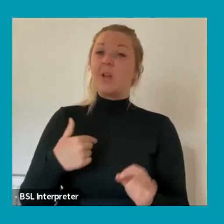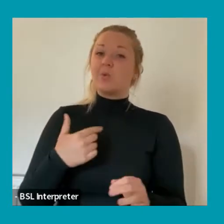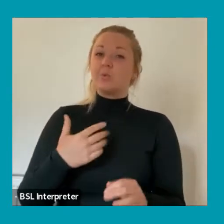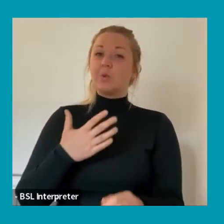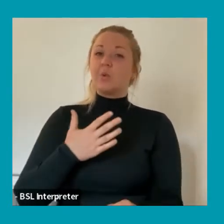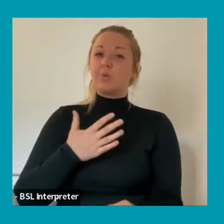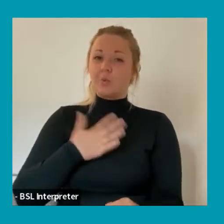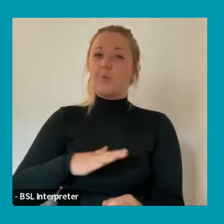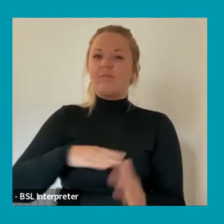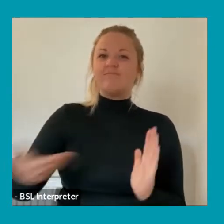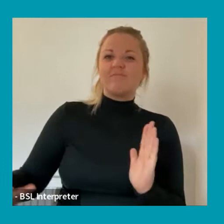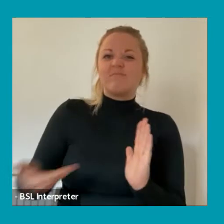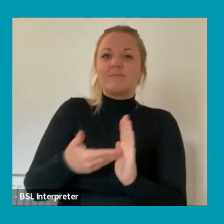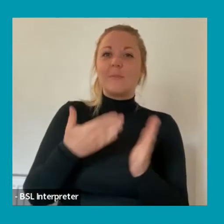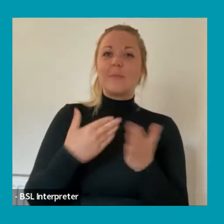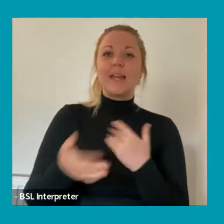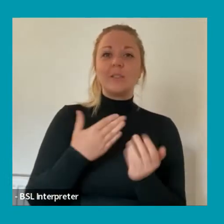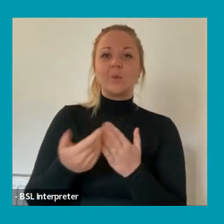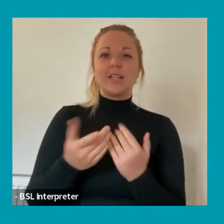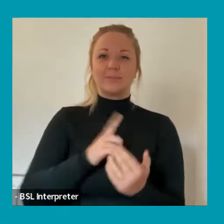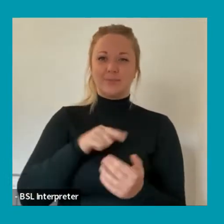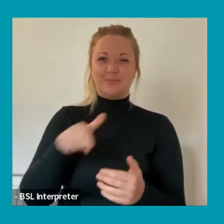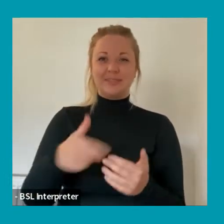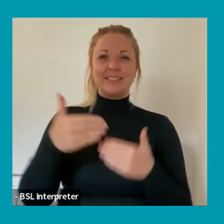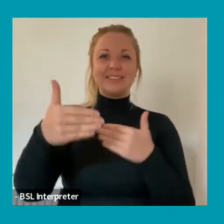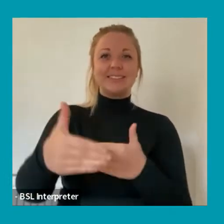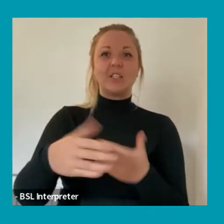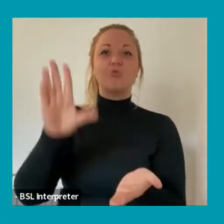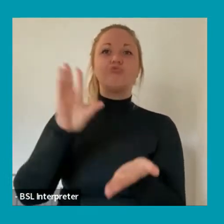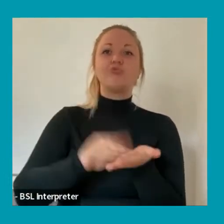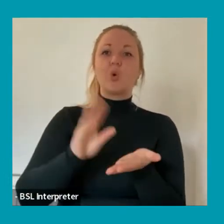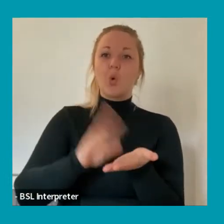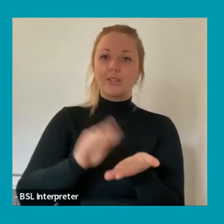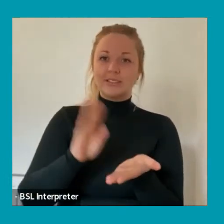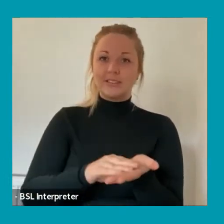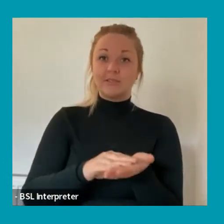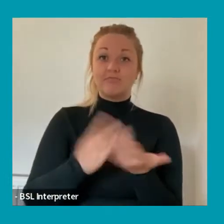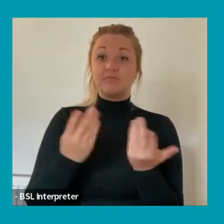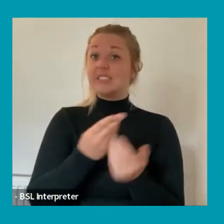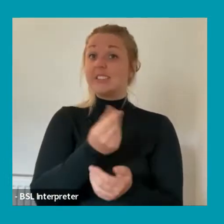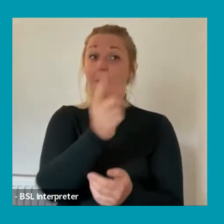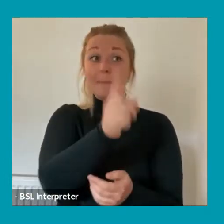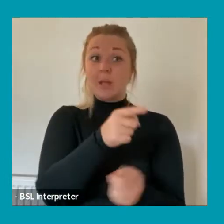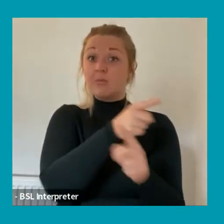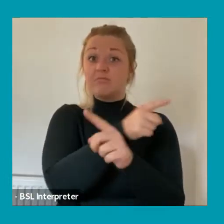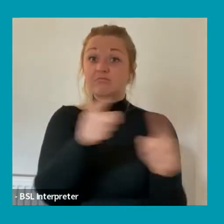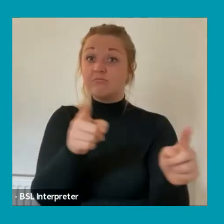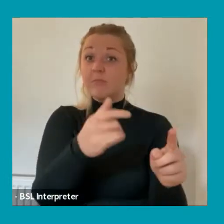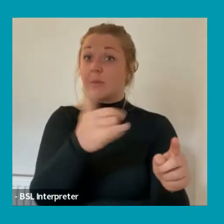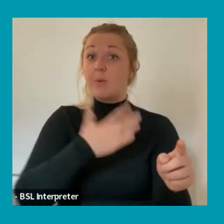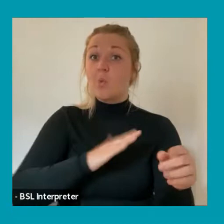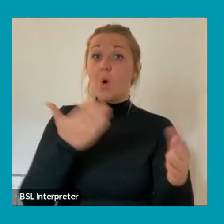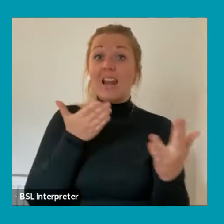Partly, because this is recorded. And other people, who access, may wants to use those facilities.